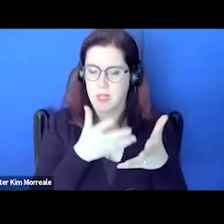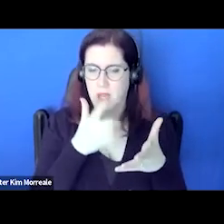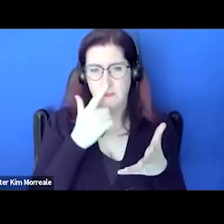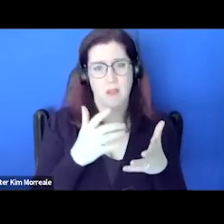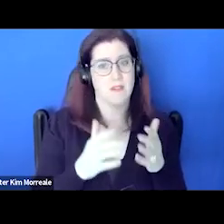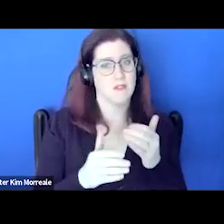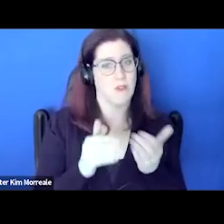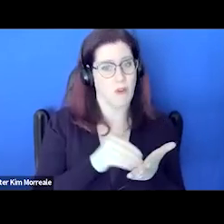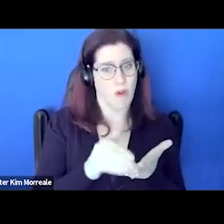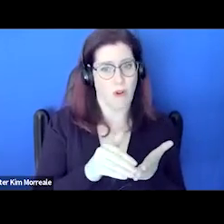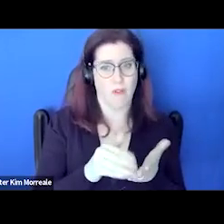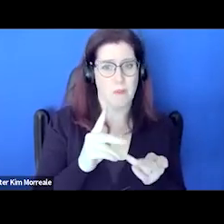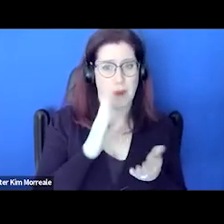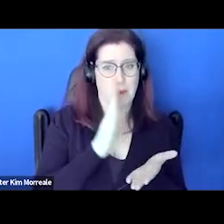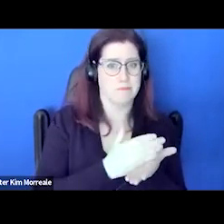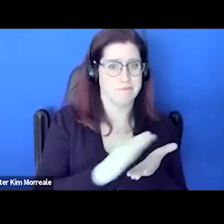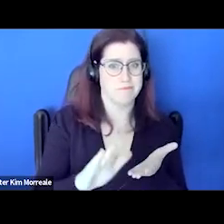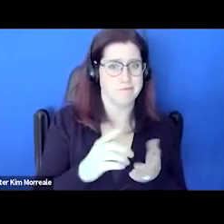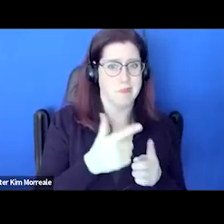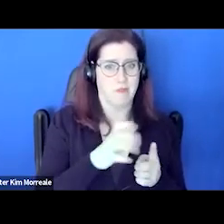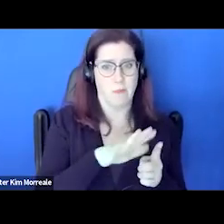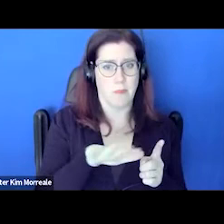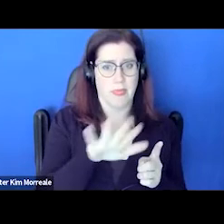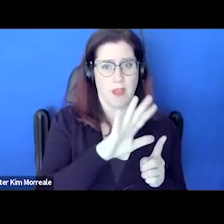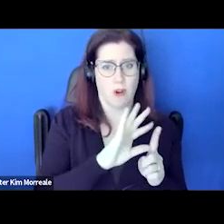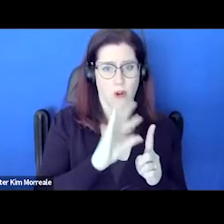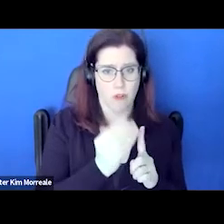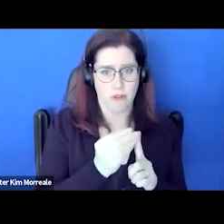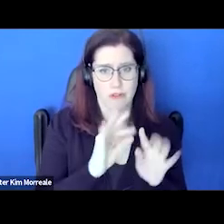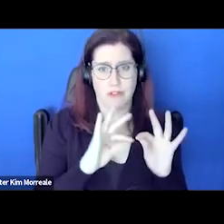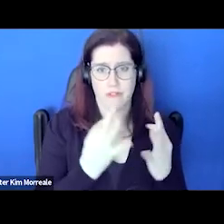from their cultural family, their tribe and their homelands.